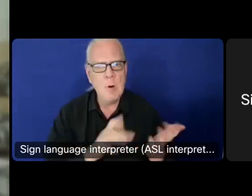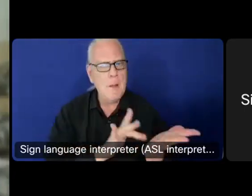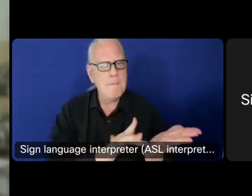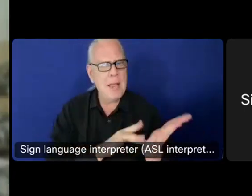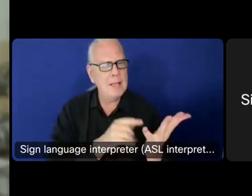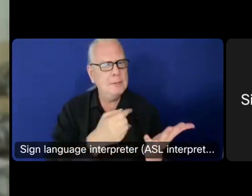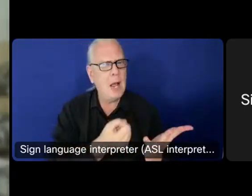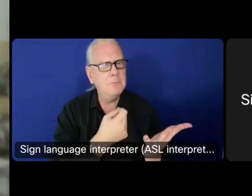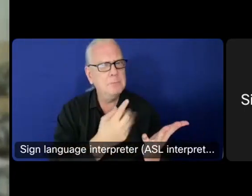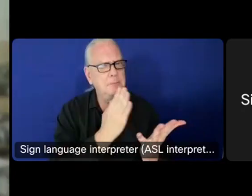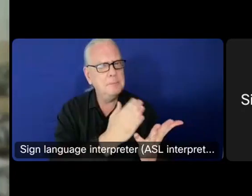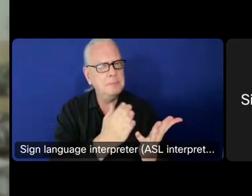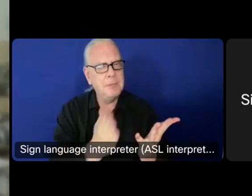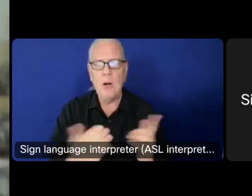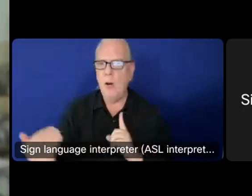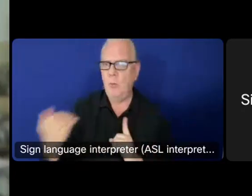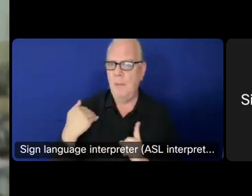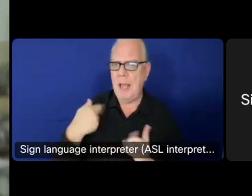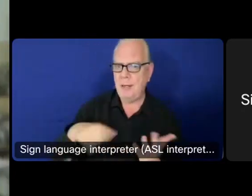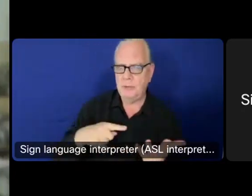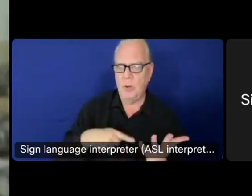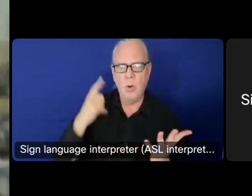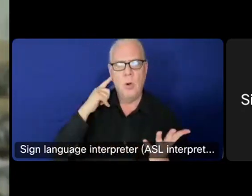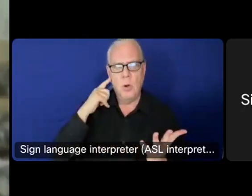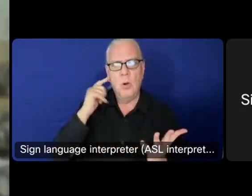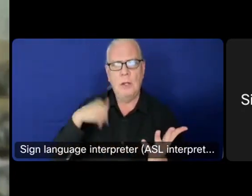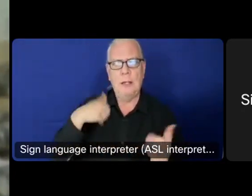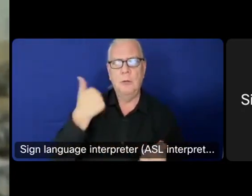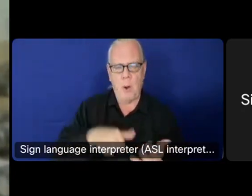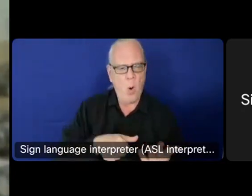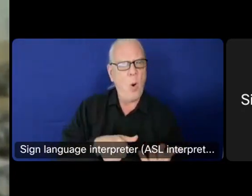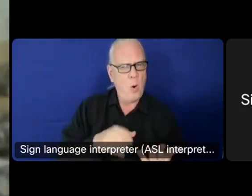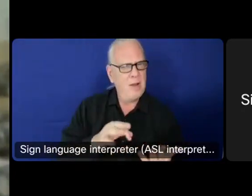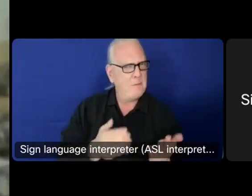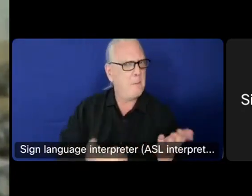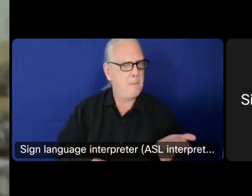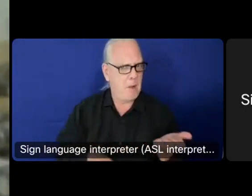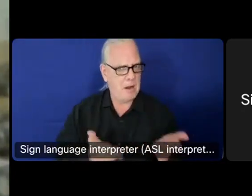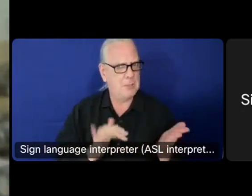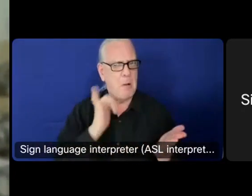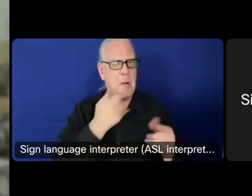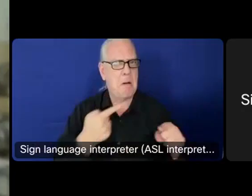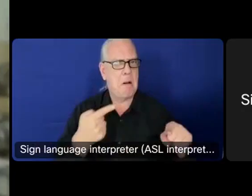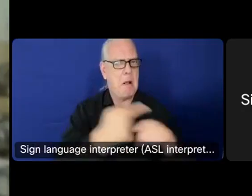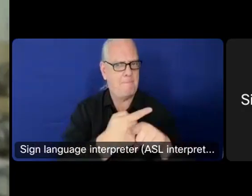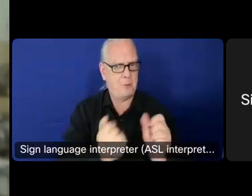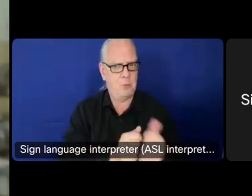front of mind and so that we can remember to address issues that, that we may have taking our medication or even with